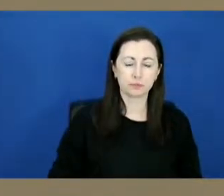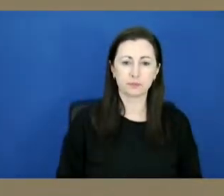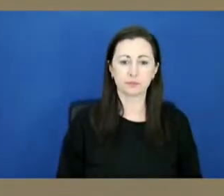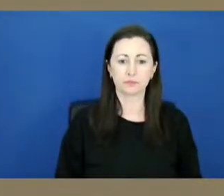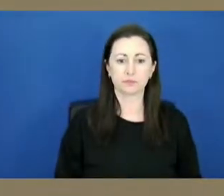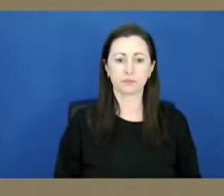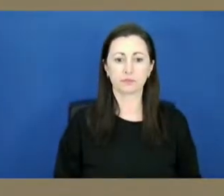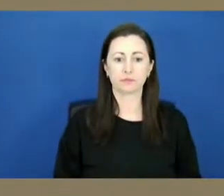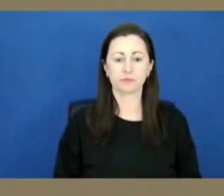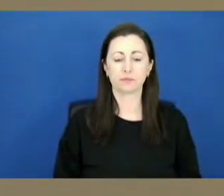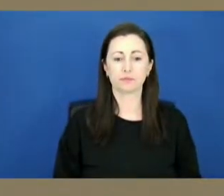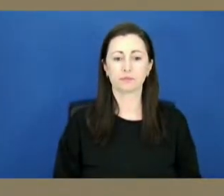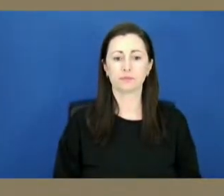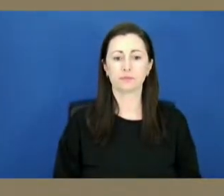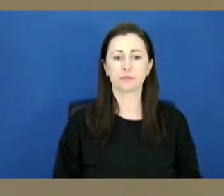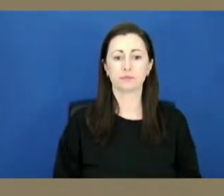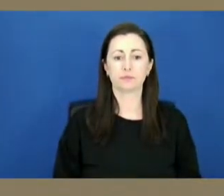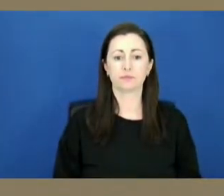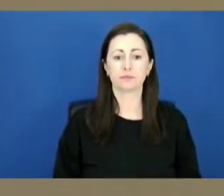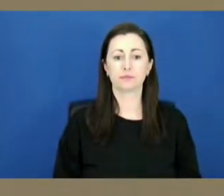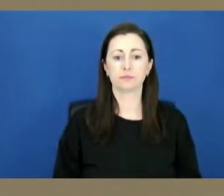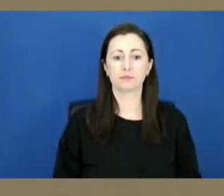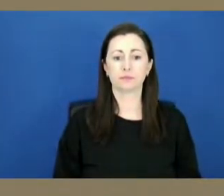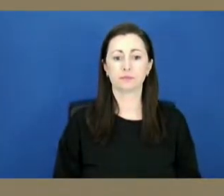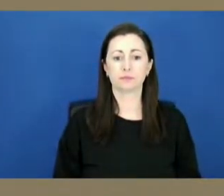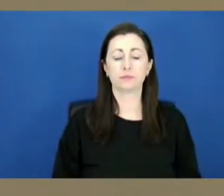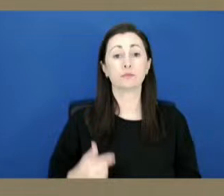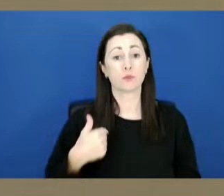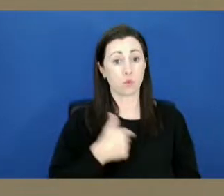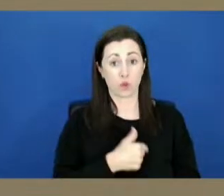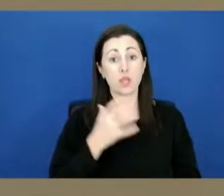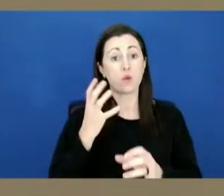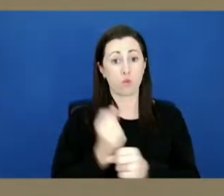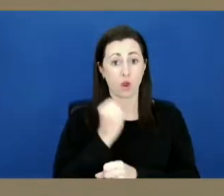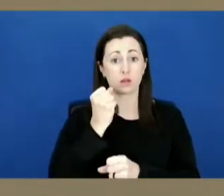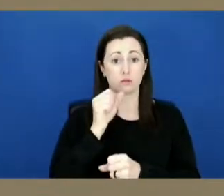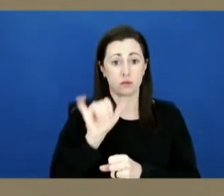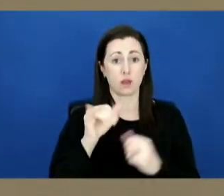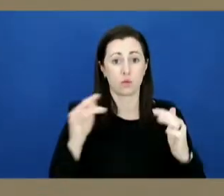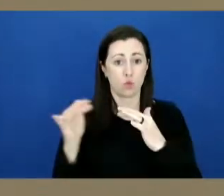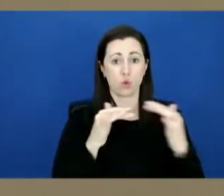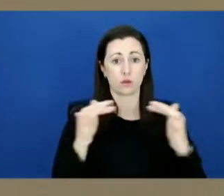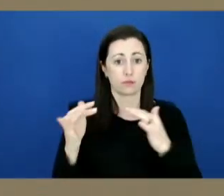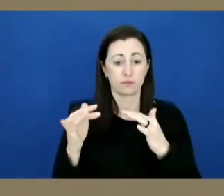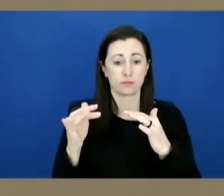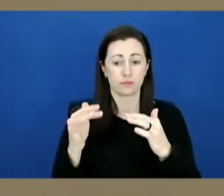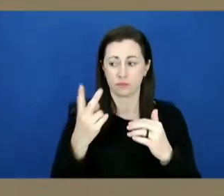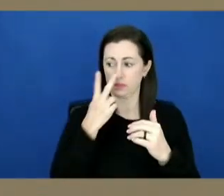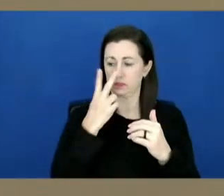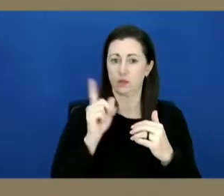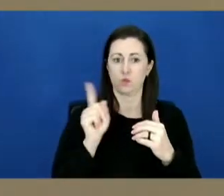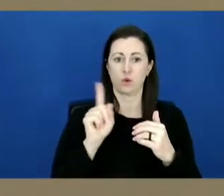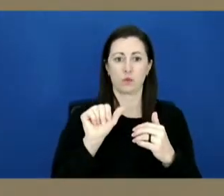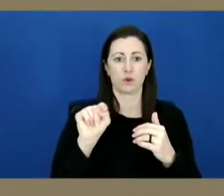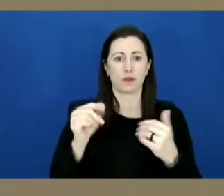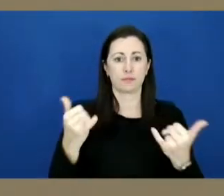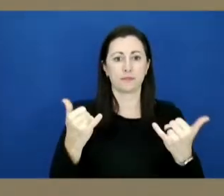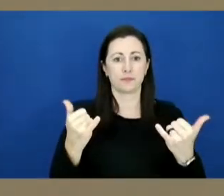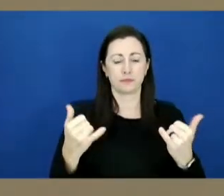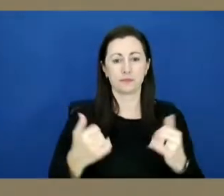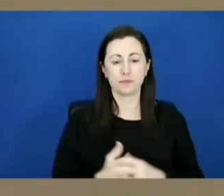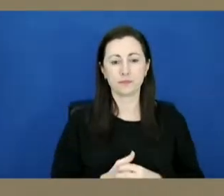AT THAT TIME.